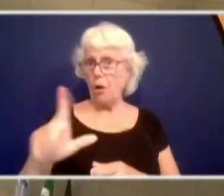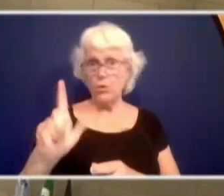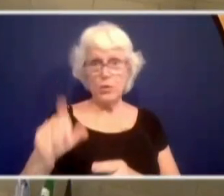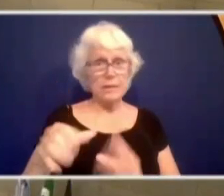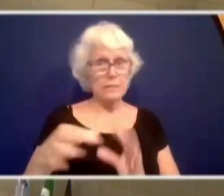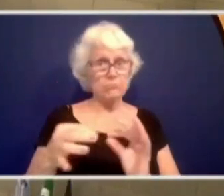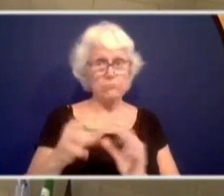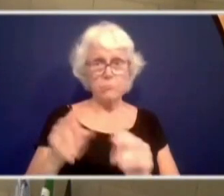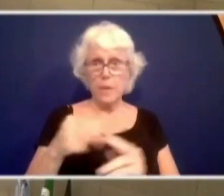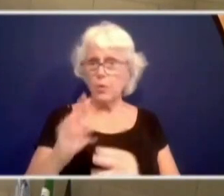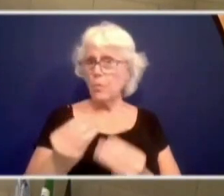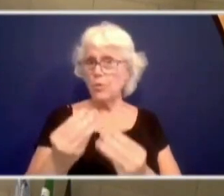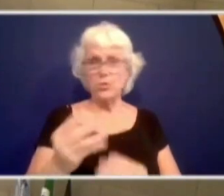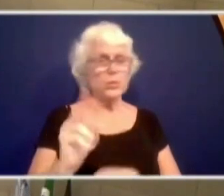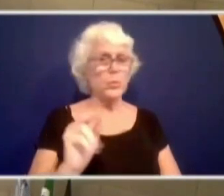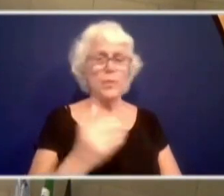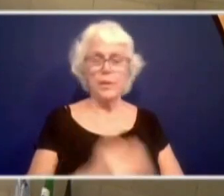No, thank you. Is there any other discussion?